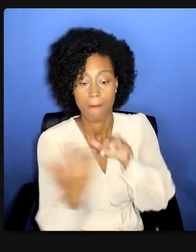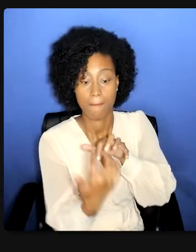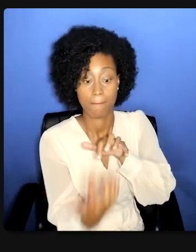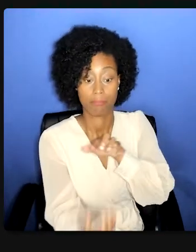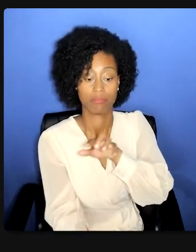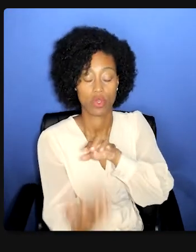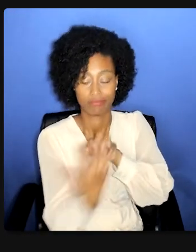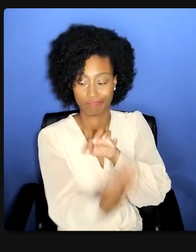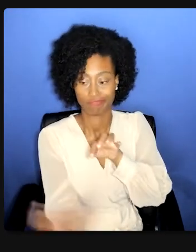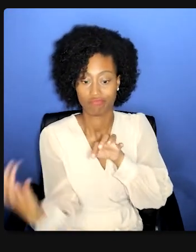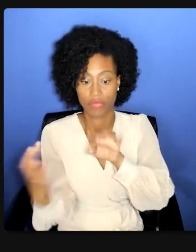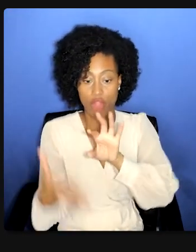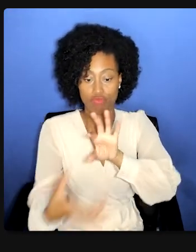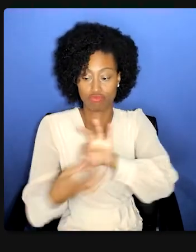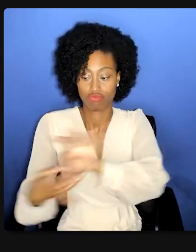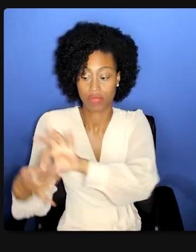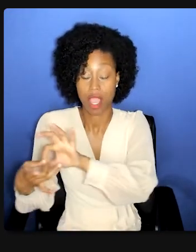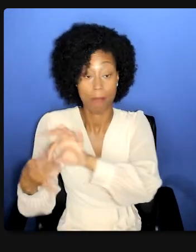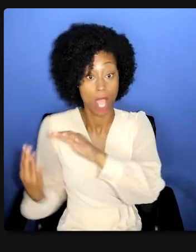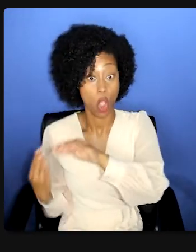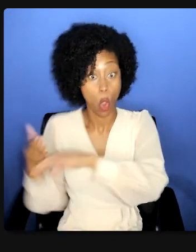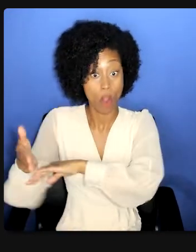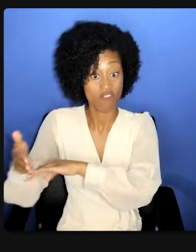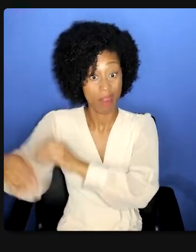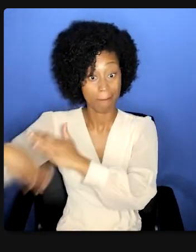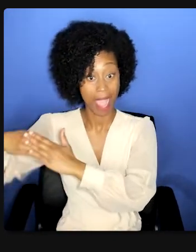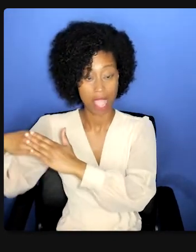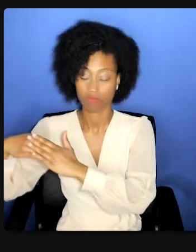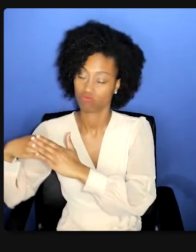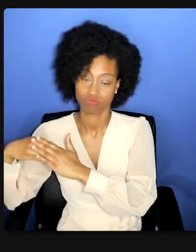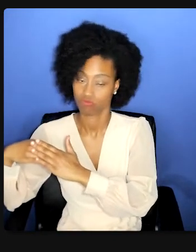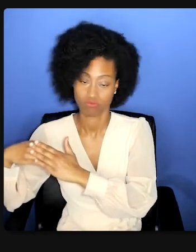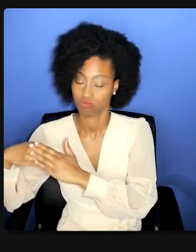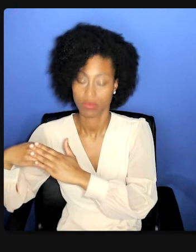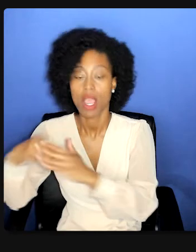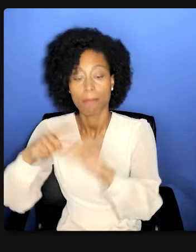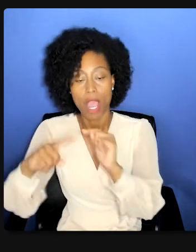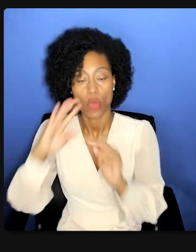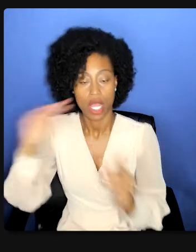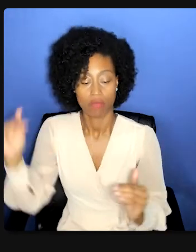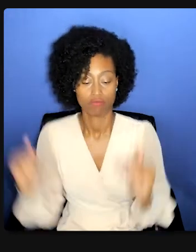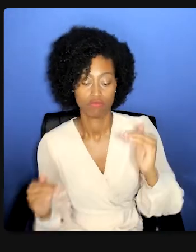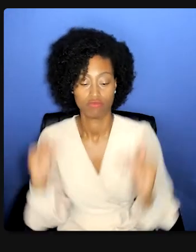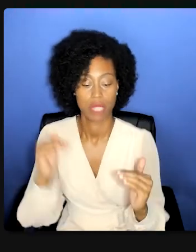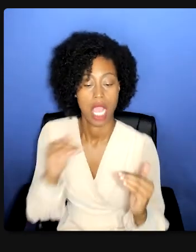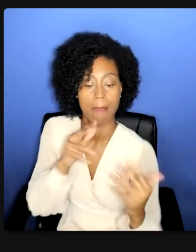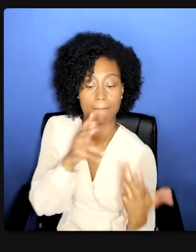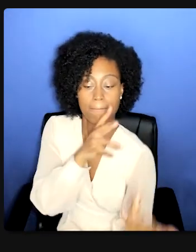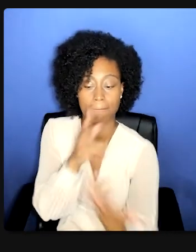But it will never go beyond the maximum. All this is good, but what about debugging?